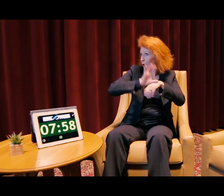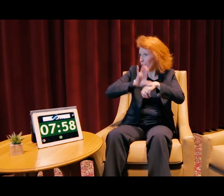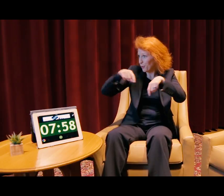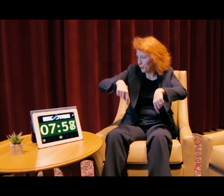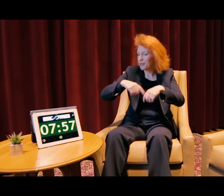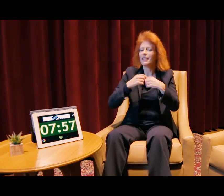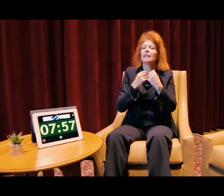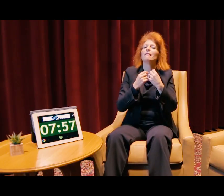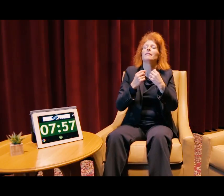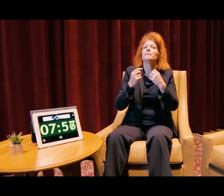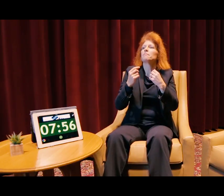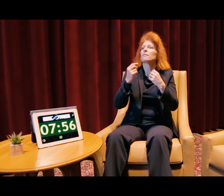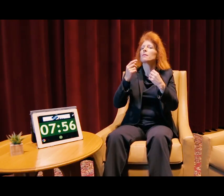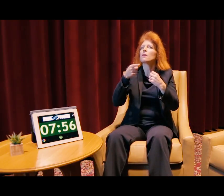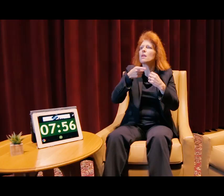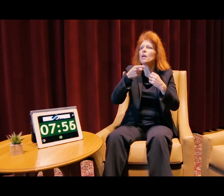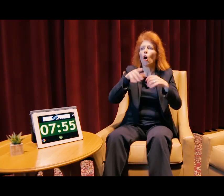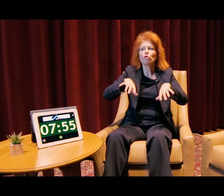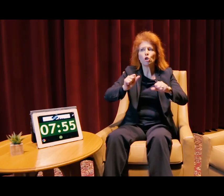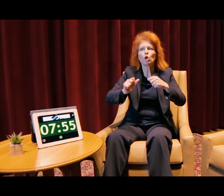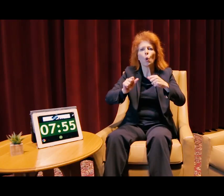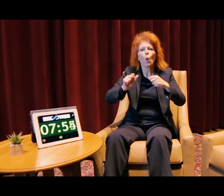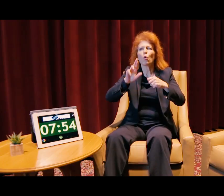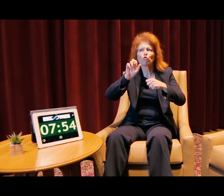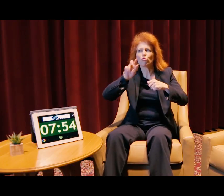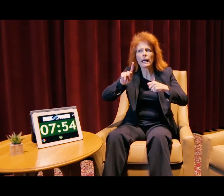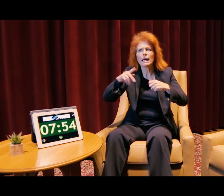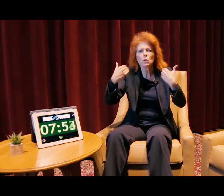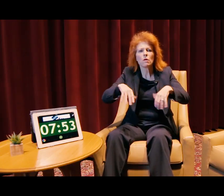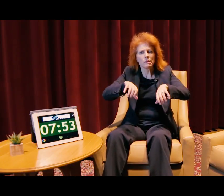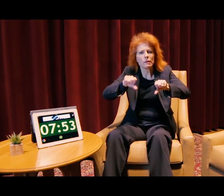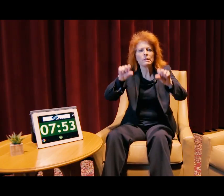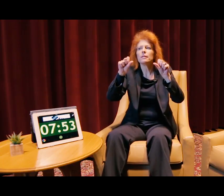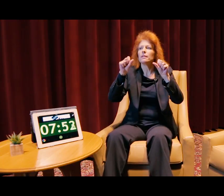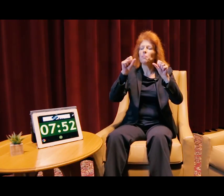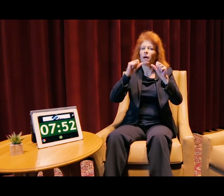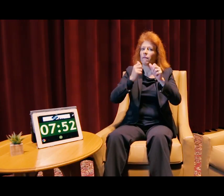He took tremendous risks, always dedicated to his values and virtues.